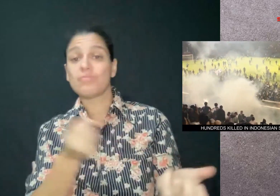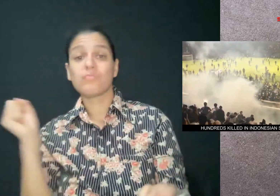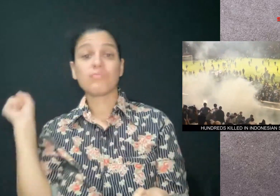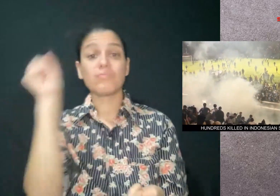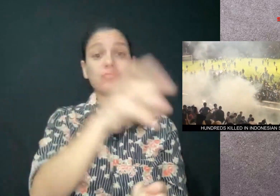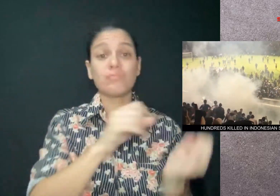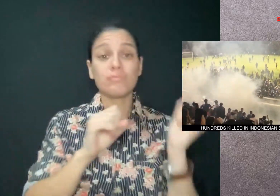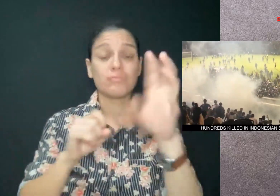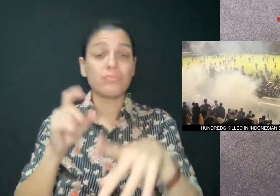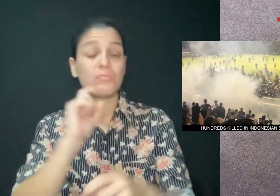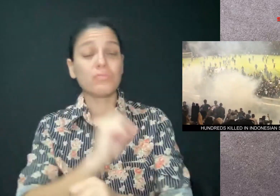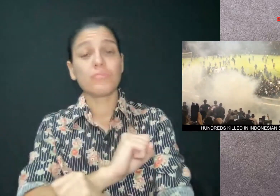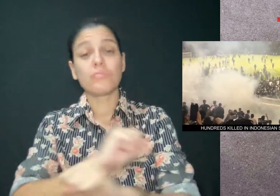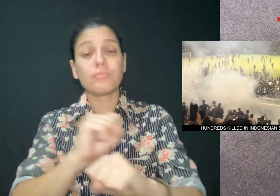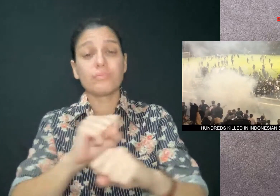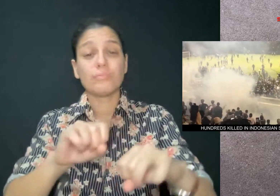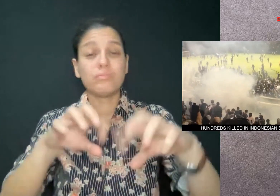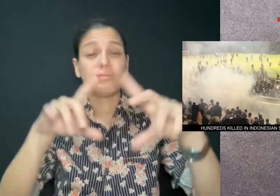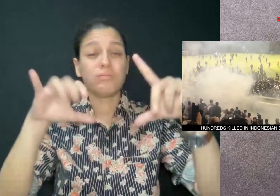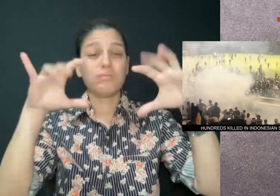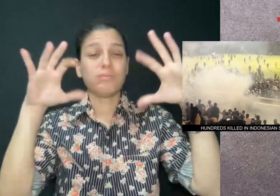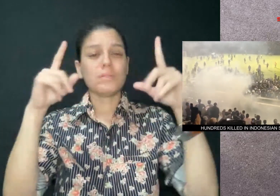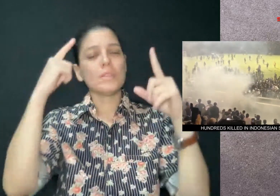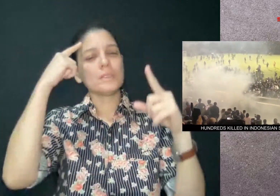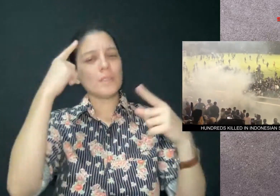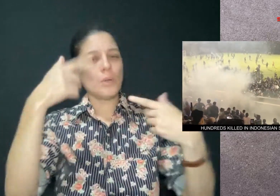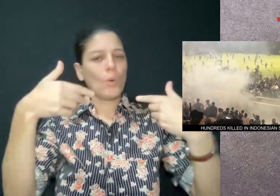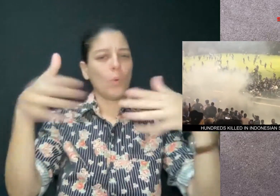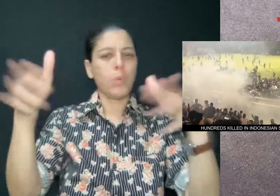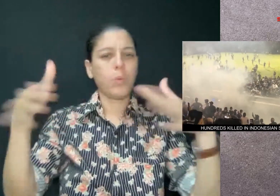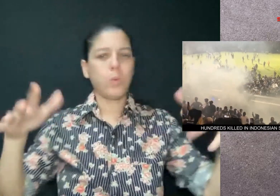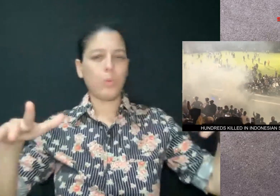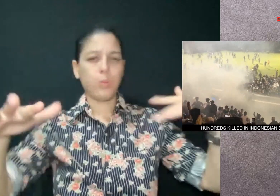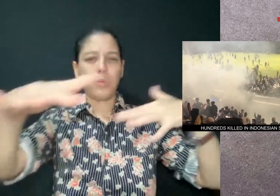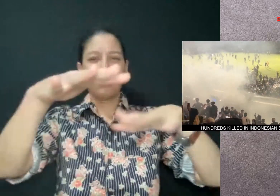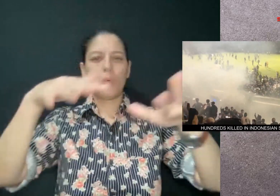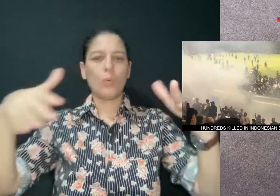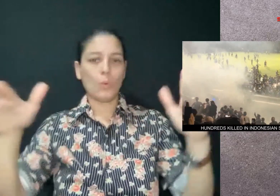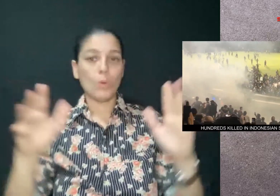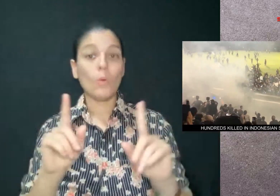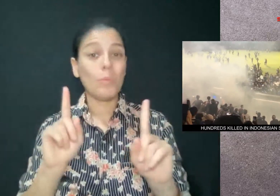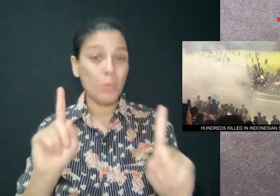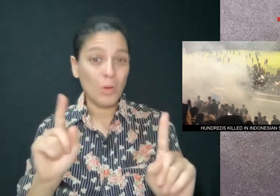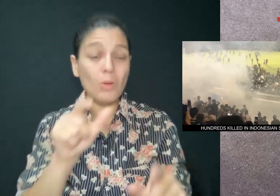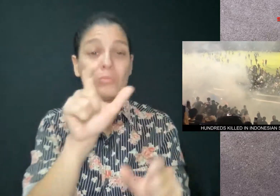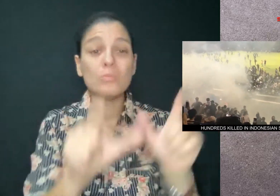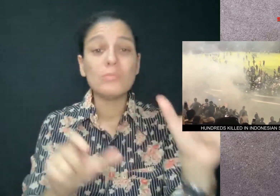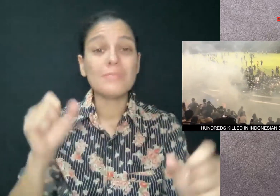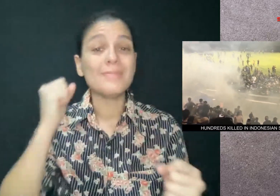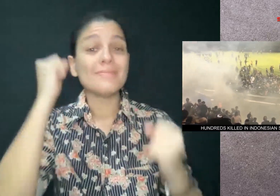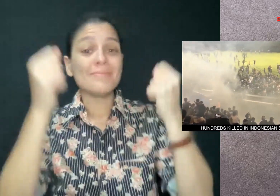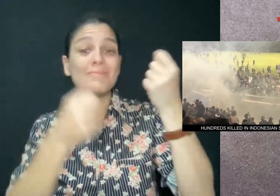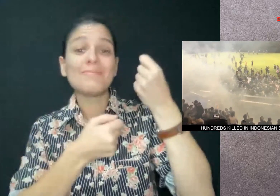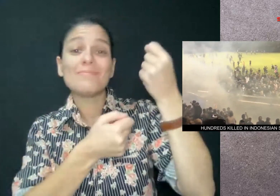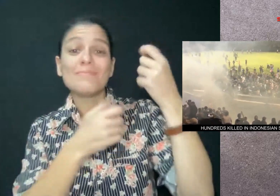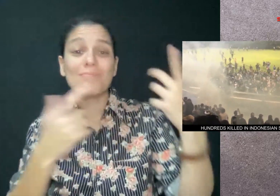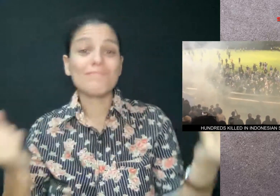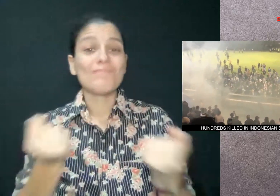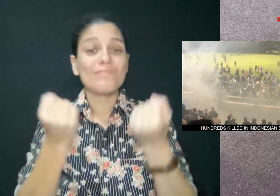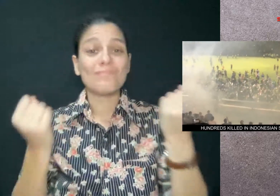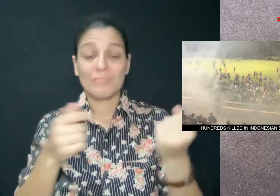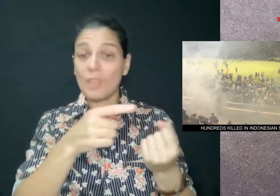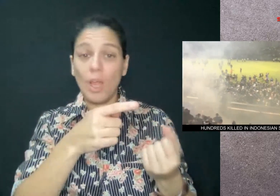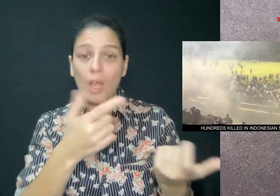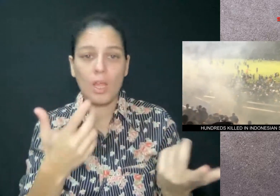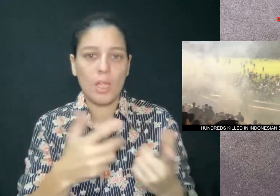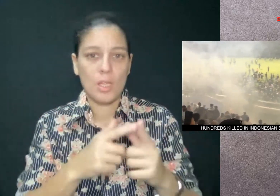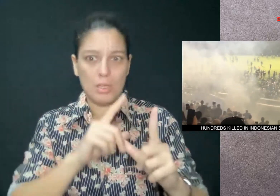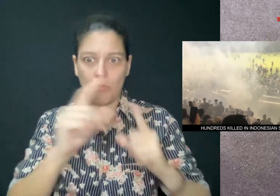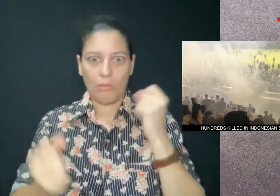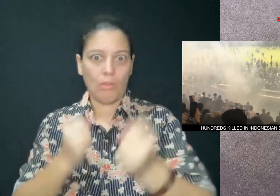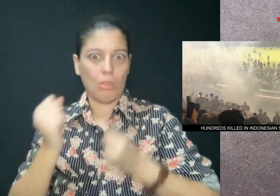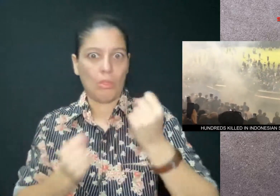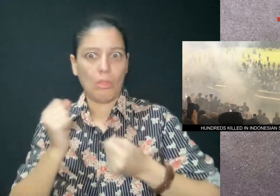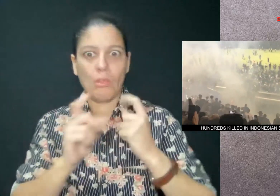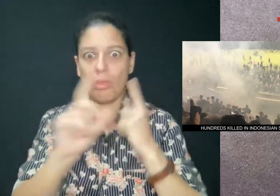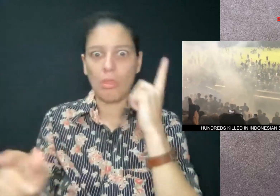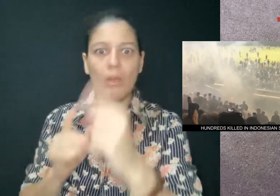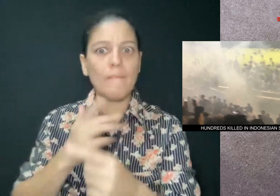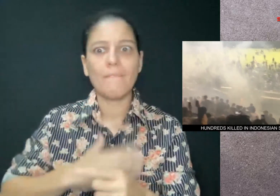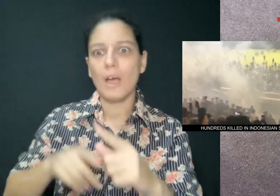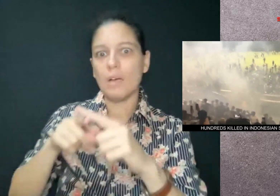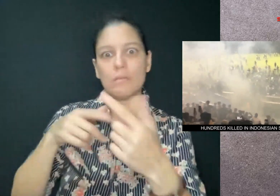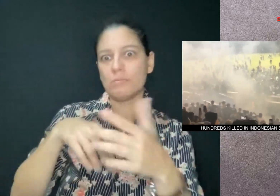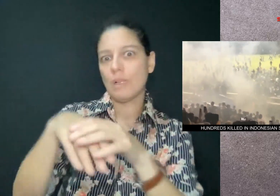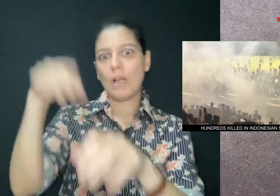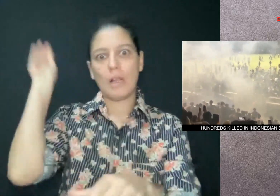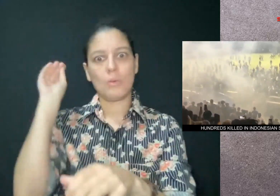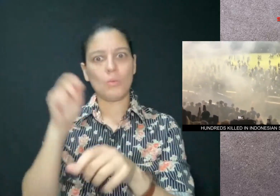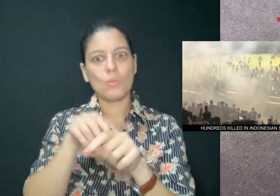police released tear gas to disperse the crowd panicked fans started racing towards the exits